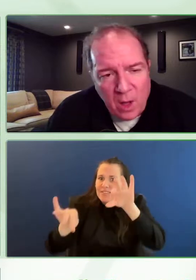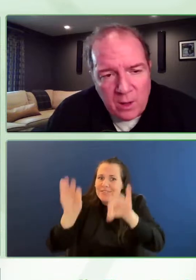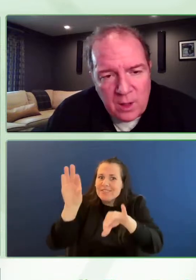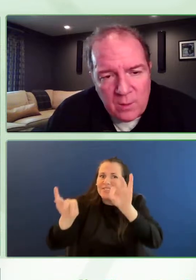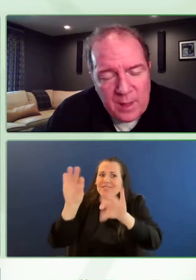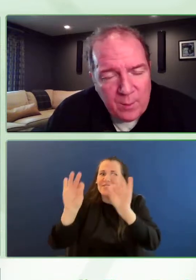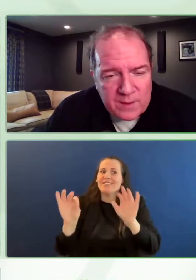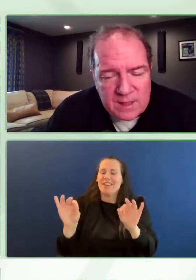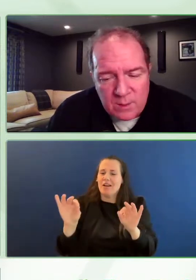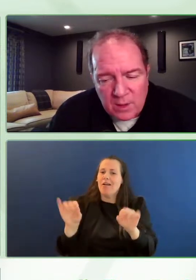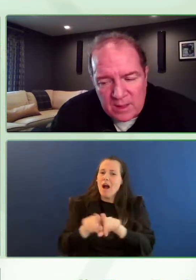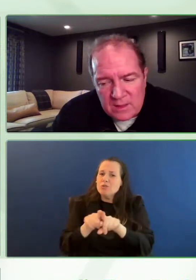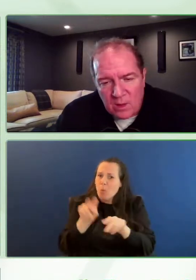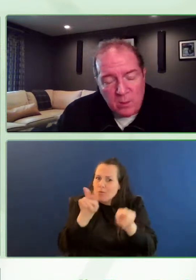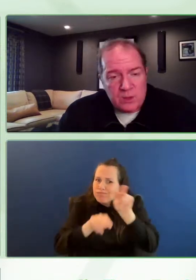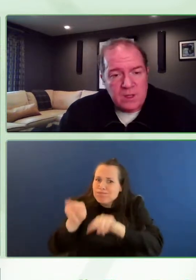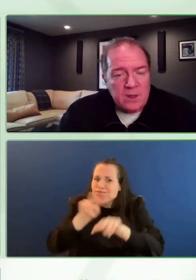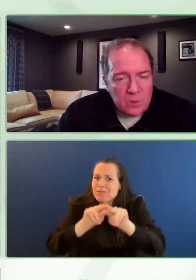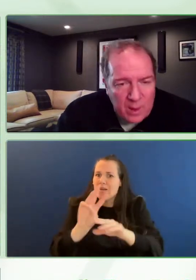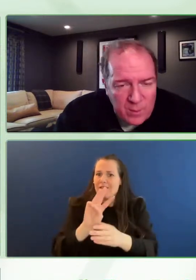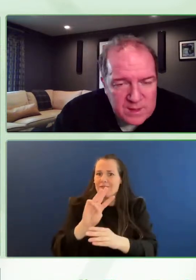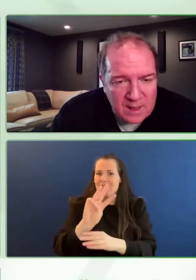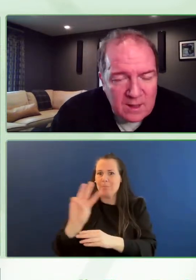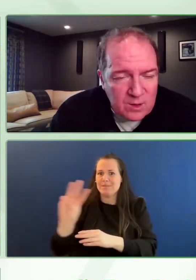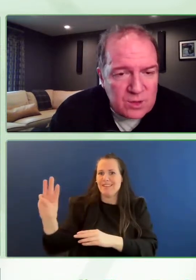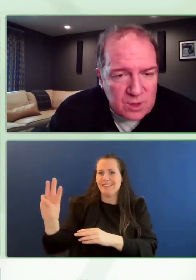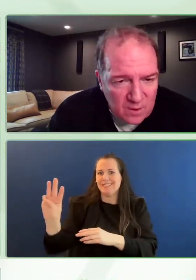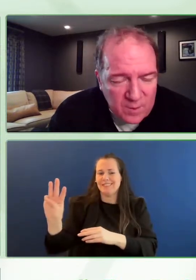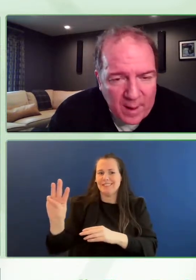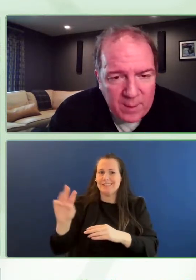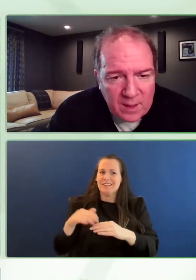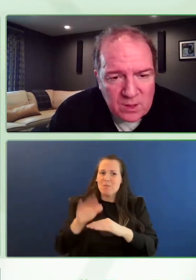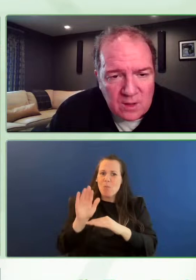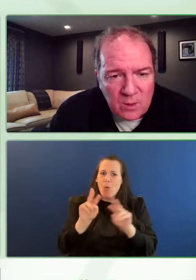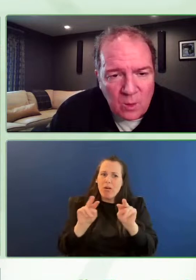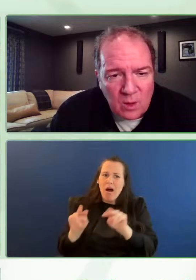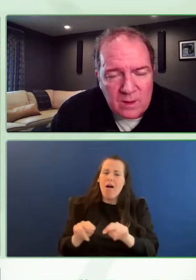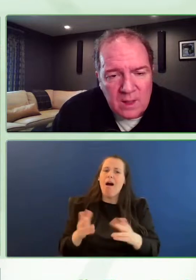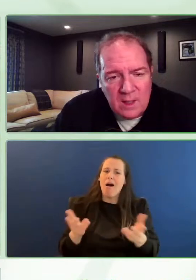As we all know, people with disabilities are the most underrepresented, underserved population in the world.